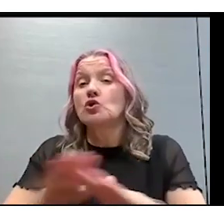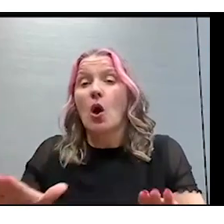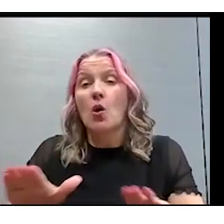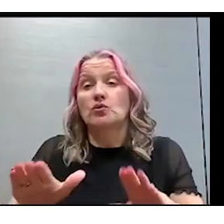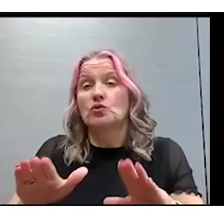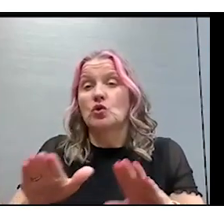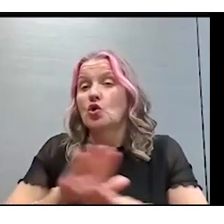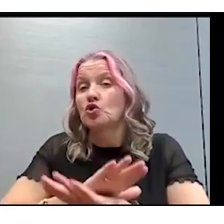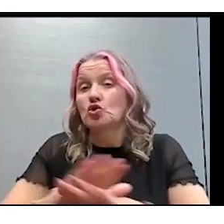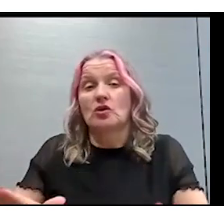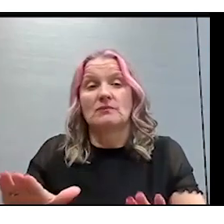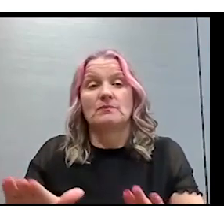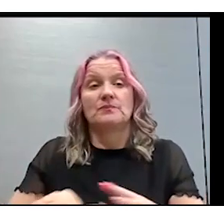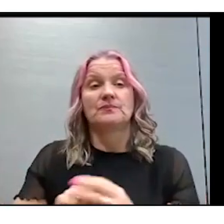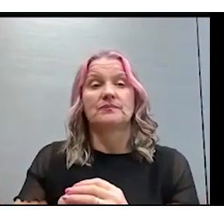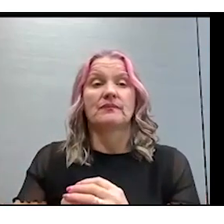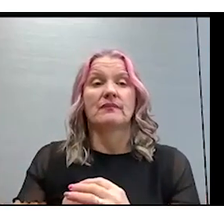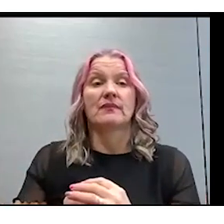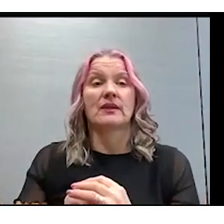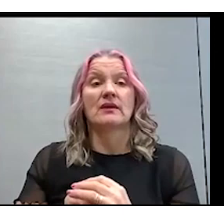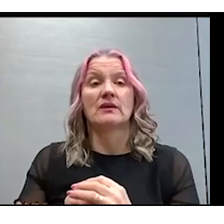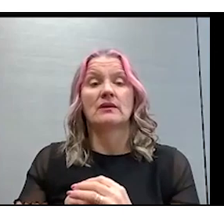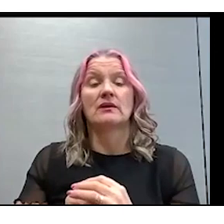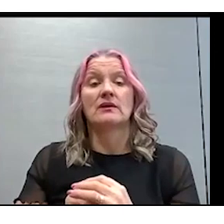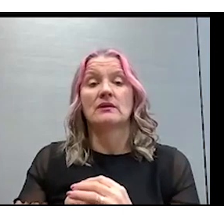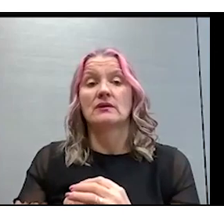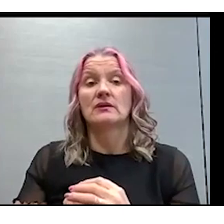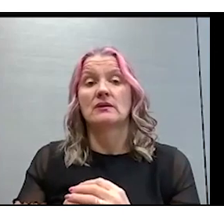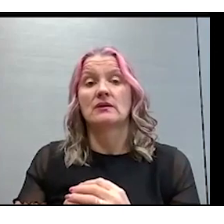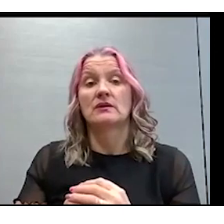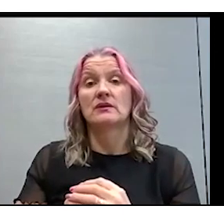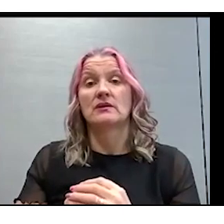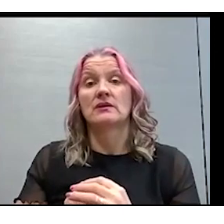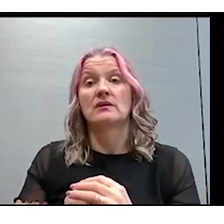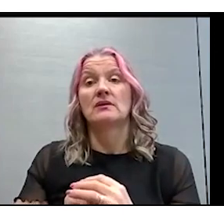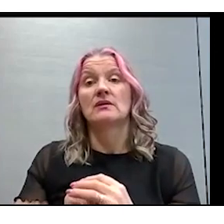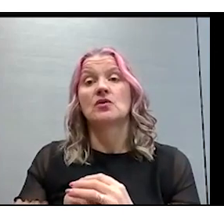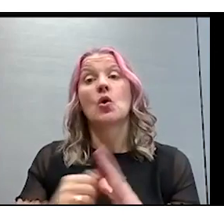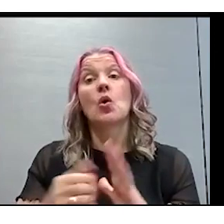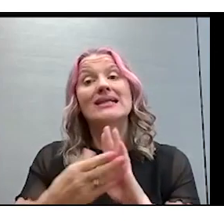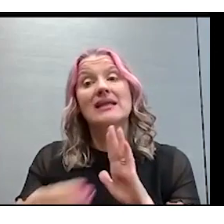They're all kind of variations of the same. The example I have here states never make